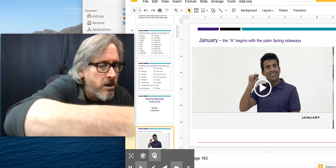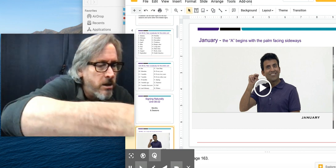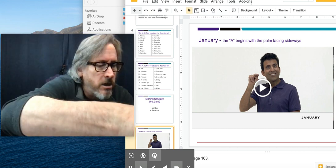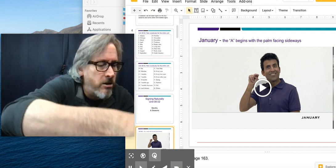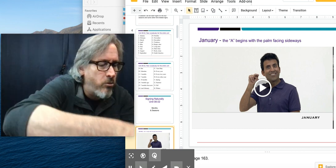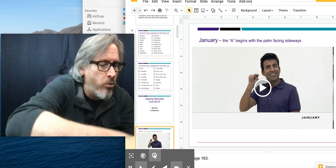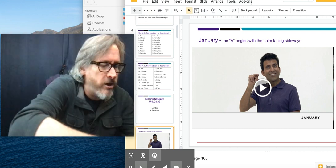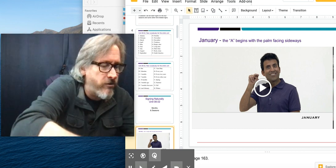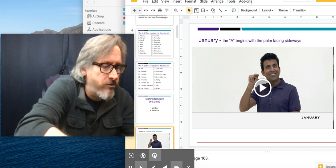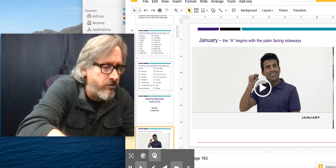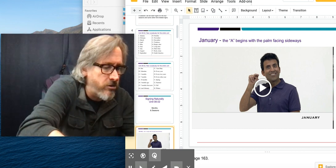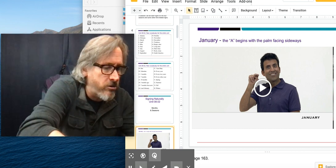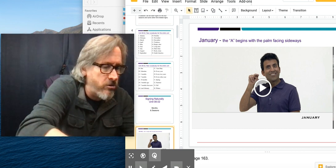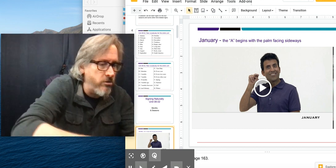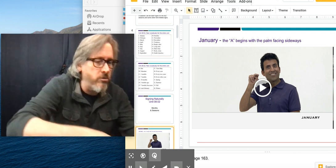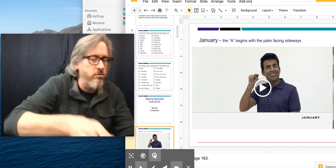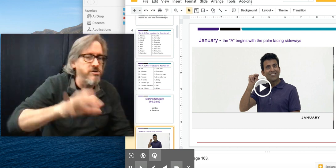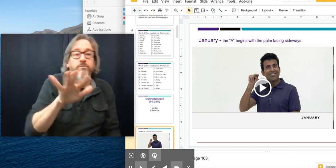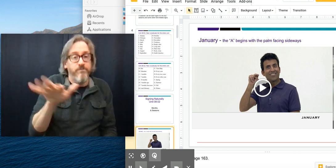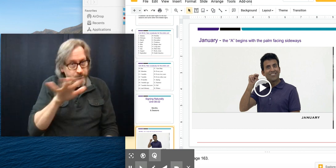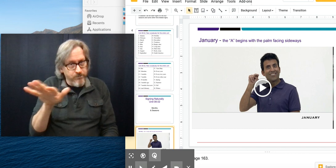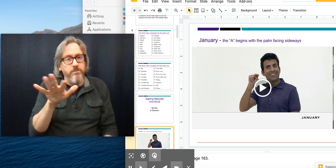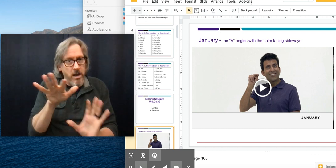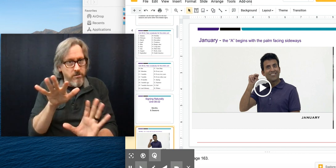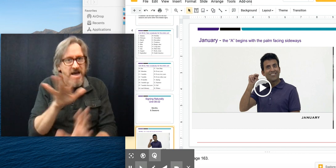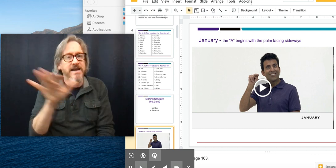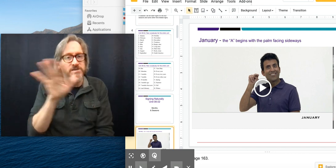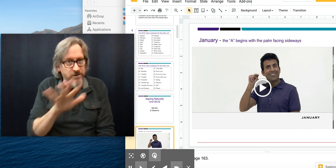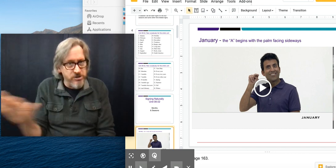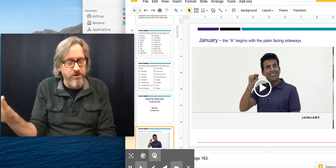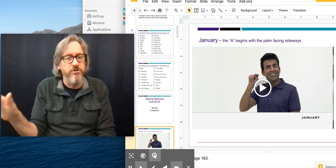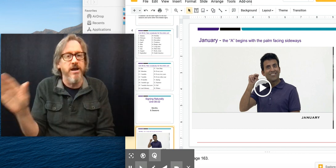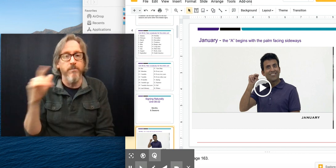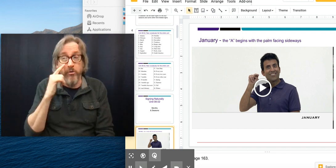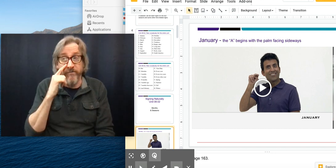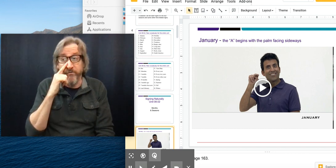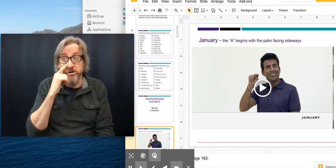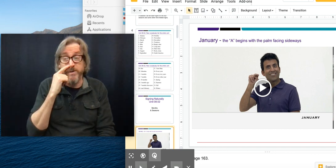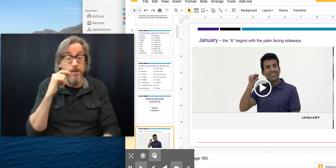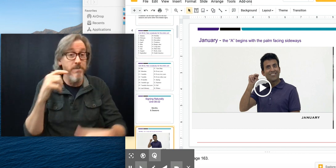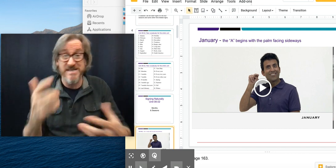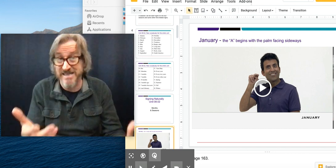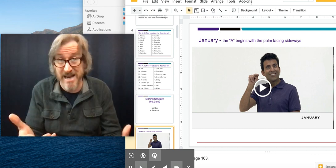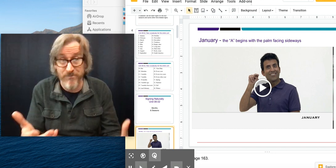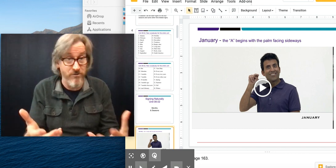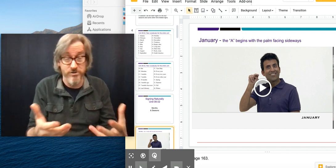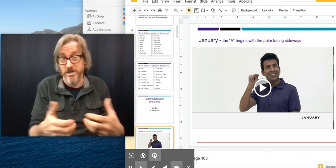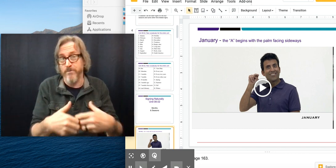um with so that is fingerspelling your name if your fingerspelling a business name for the first